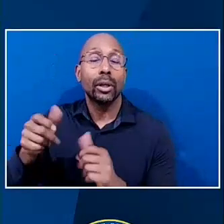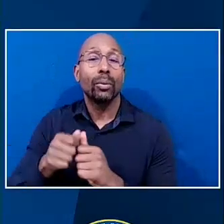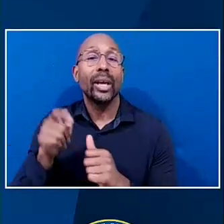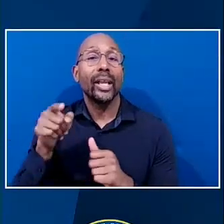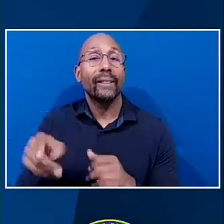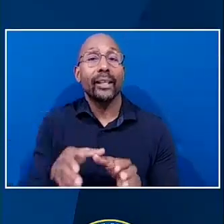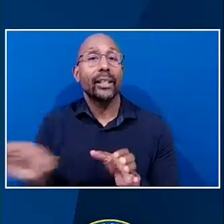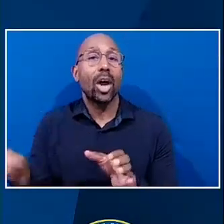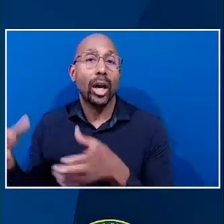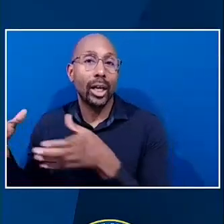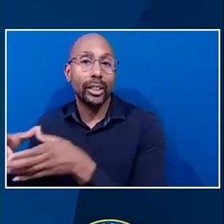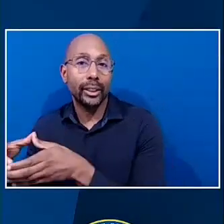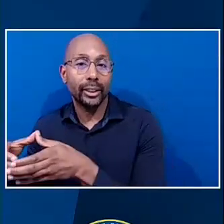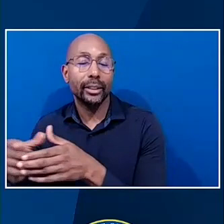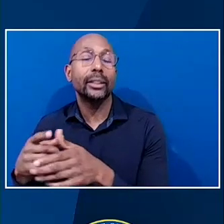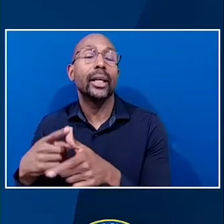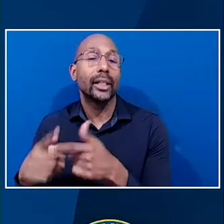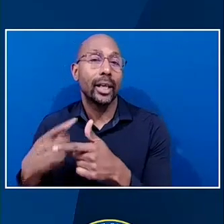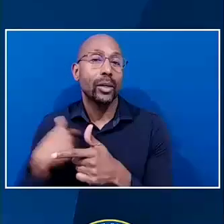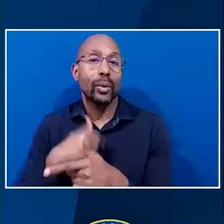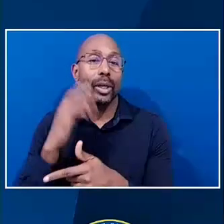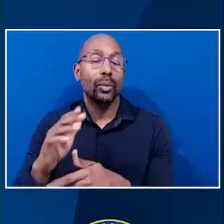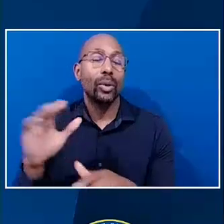can do a call-out for the record.